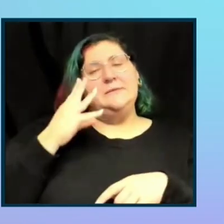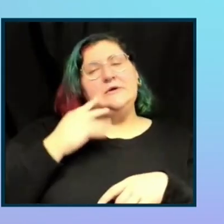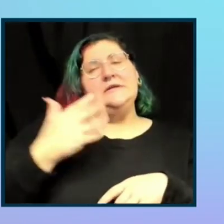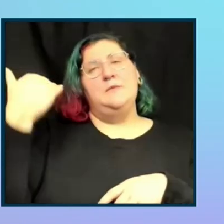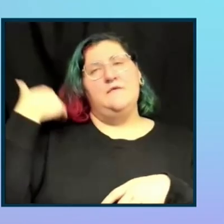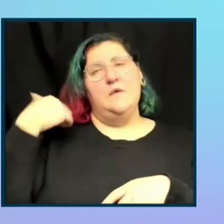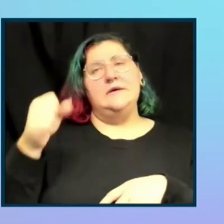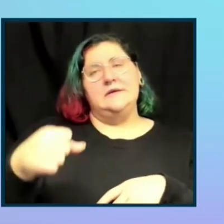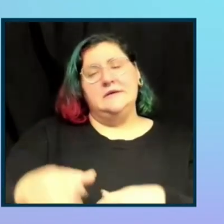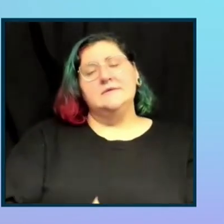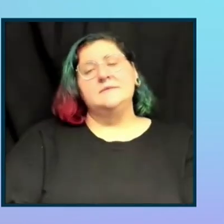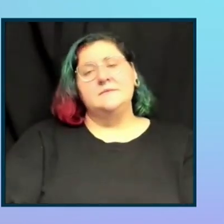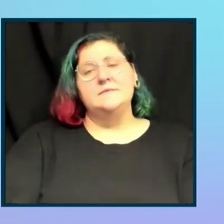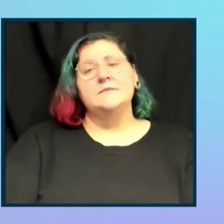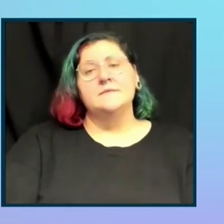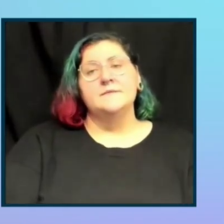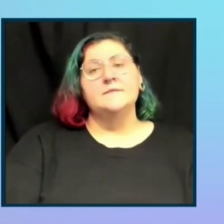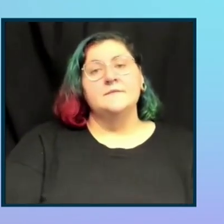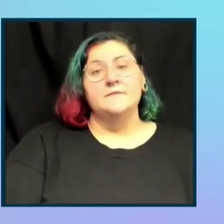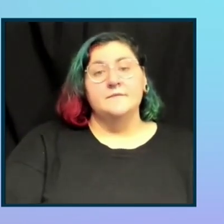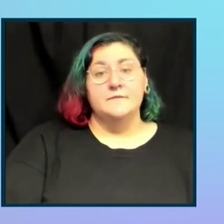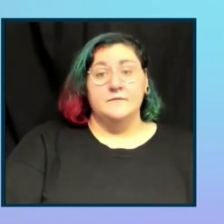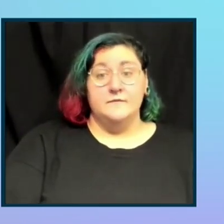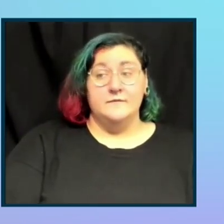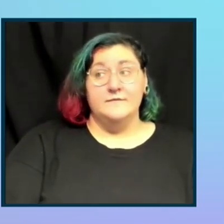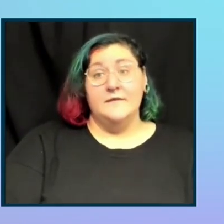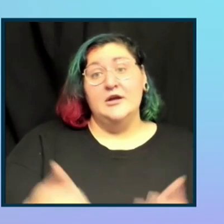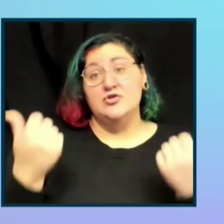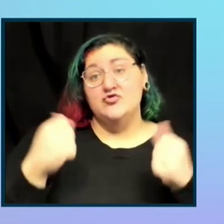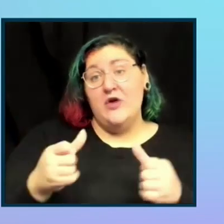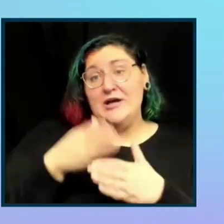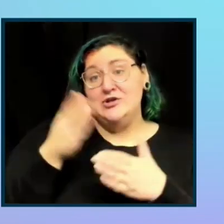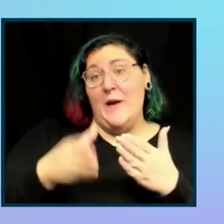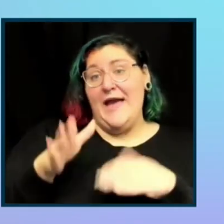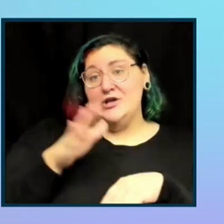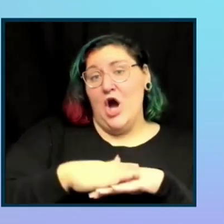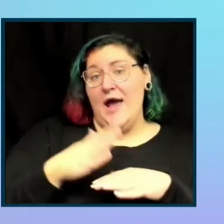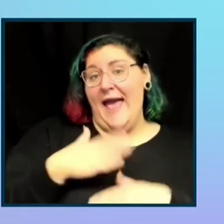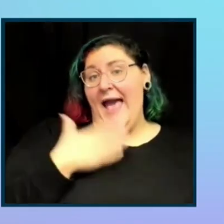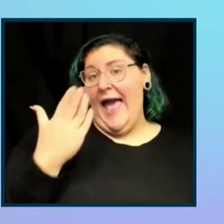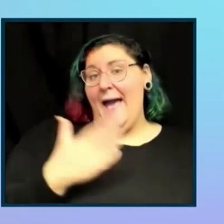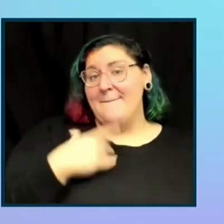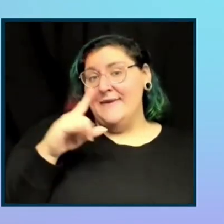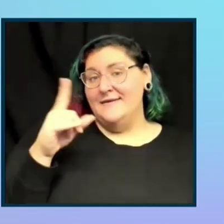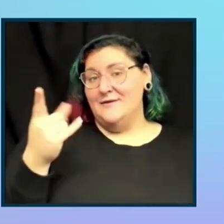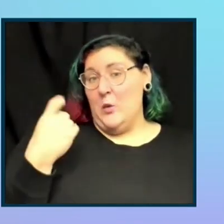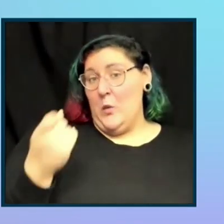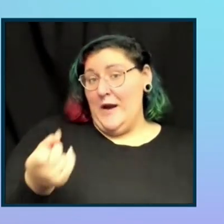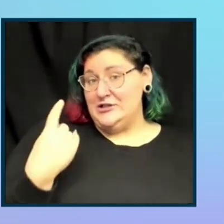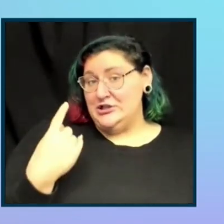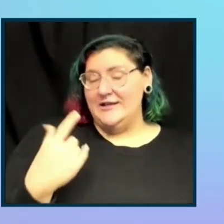Okay, so... Should we try on a lighter question or sorry, a light question. Well, I've got a really easy one actually that I think